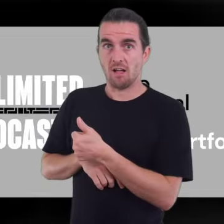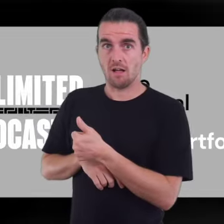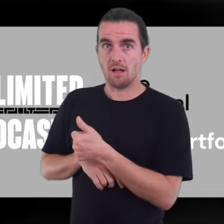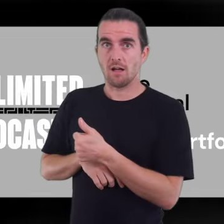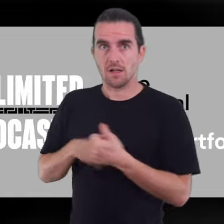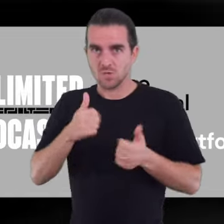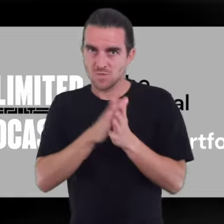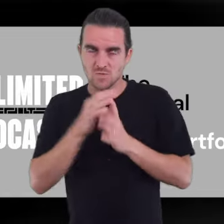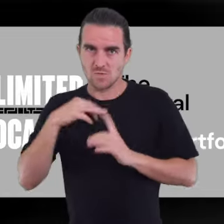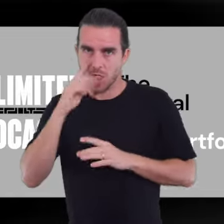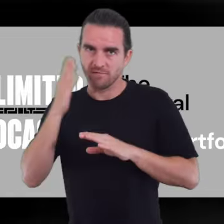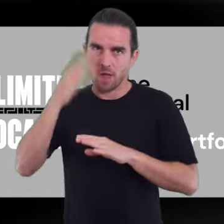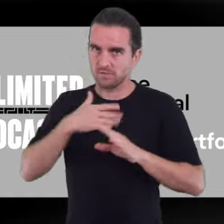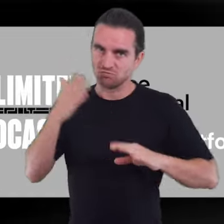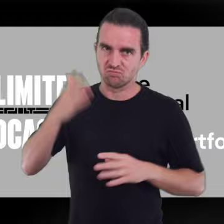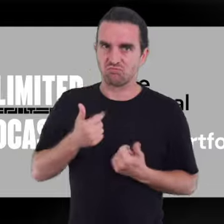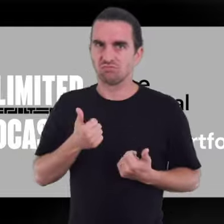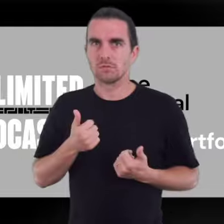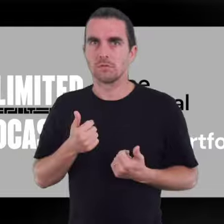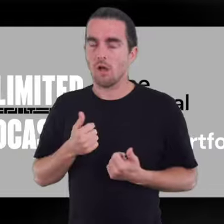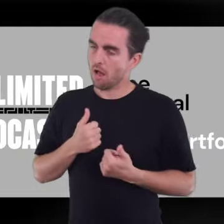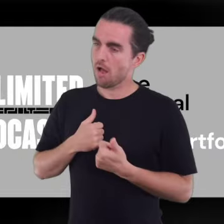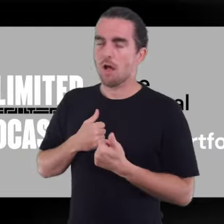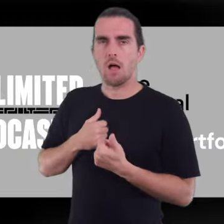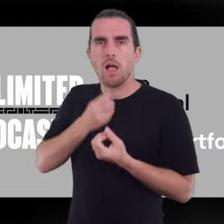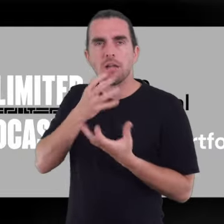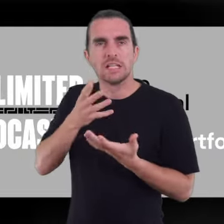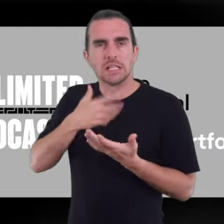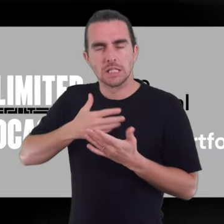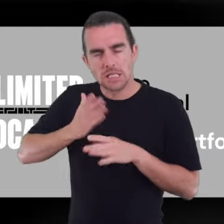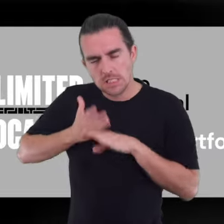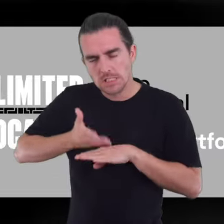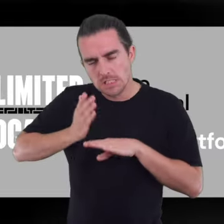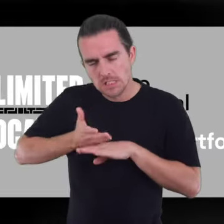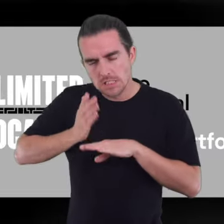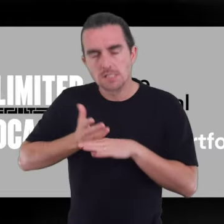I'm really looking forward to it. It's been a bit of a labor of love. [Alistair] Thank you, Ray.